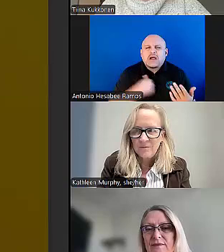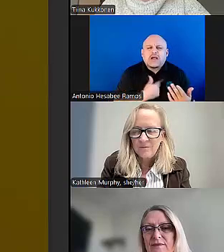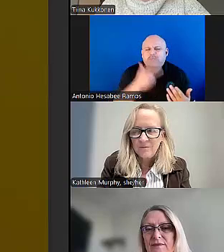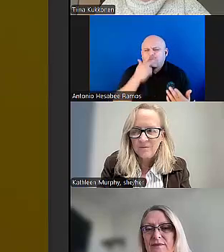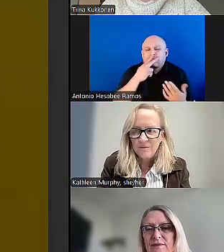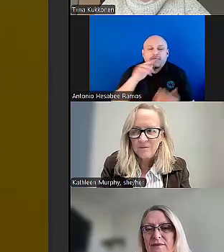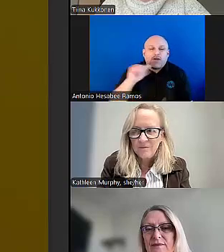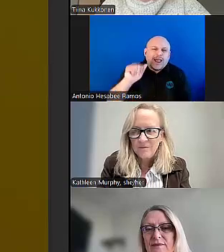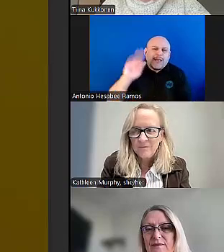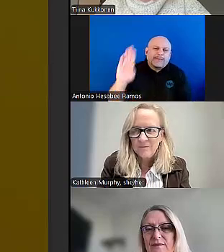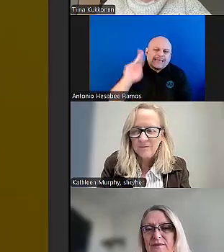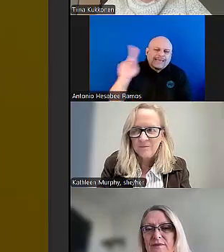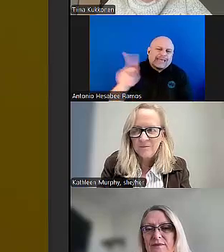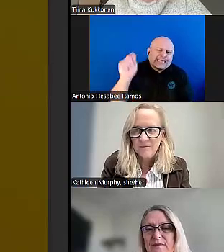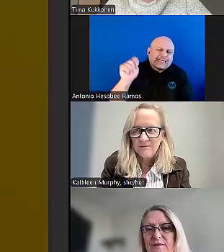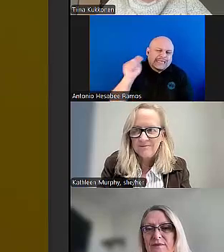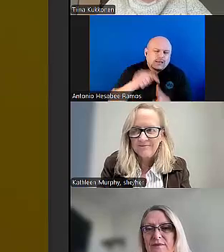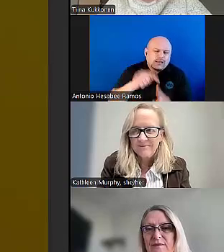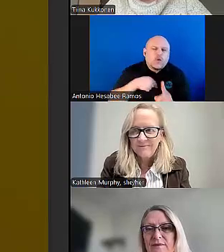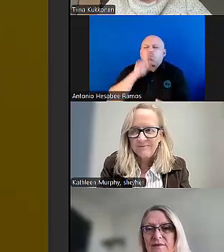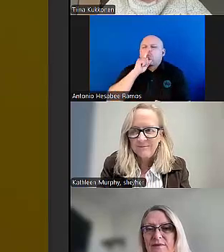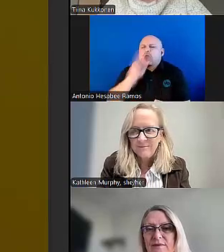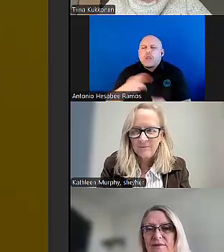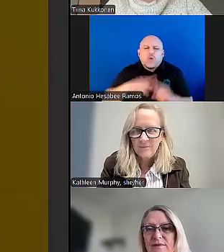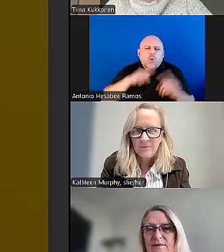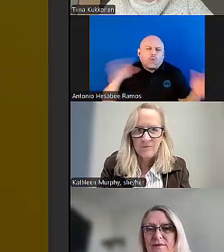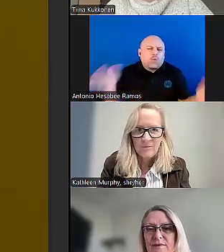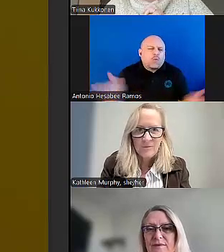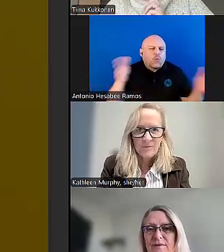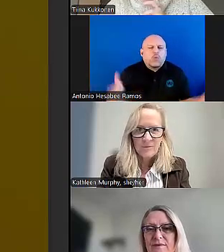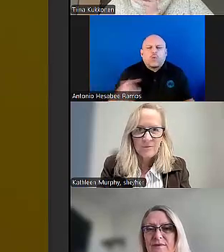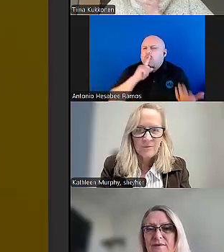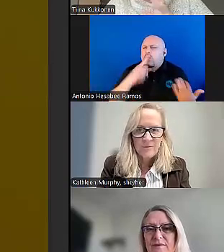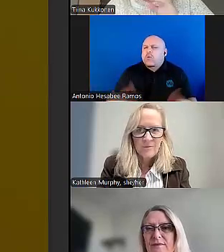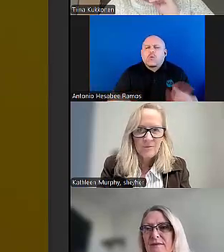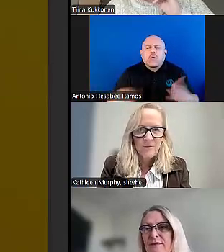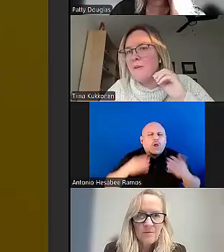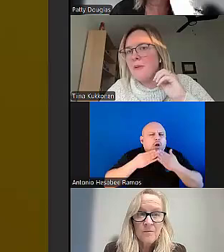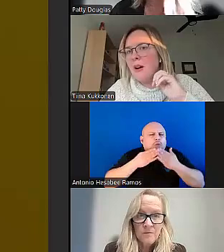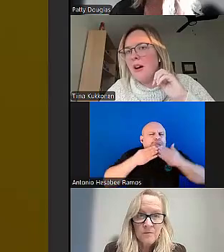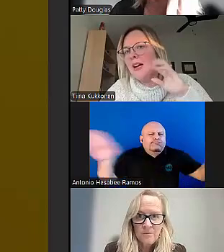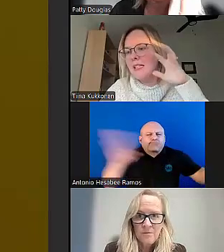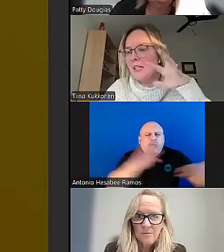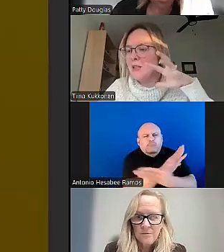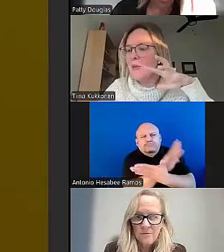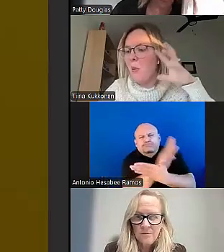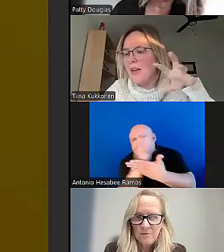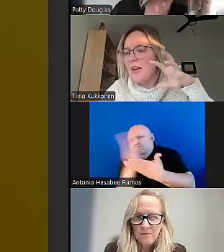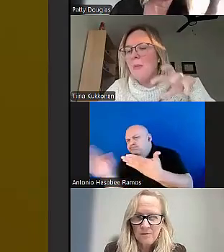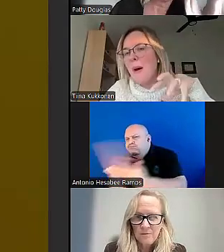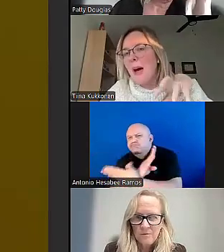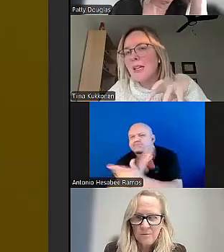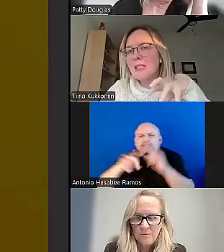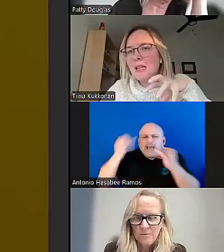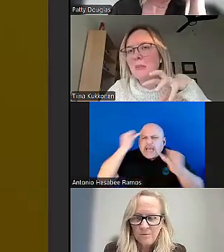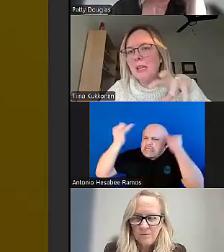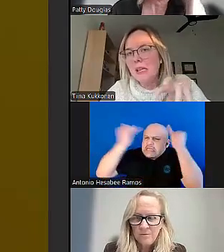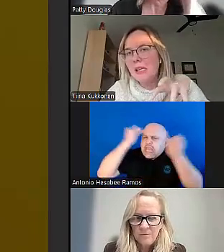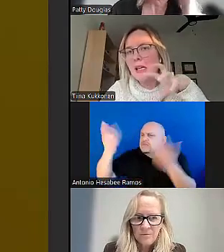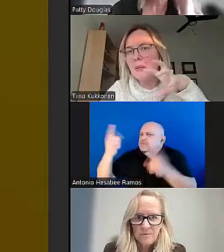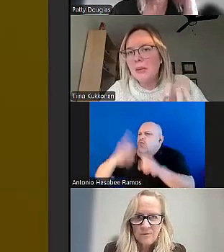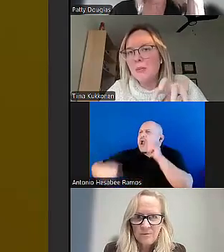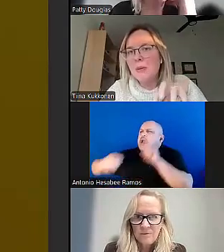translation really encourages a wide range of ideas of what impact can mean and be,